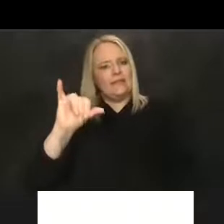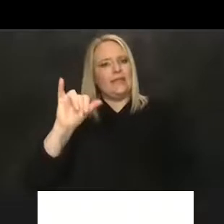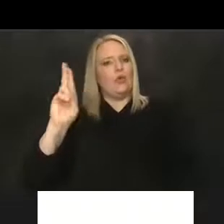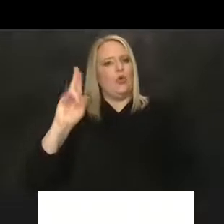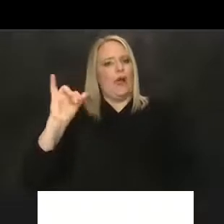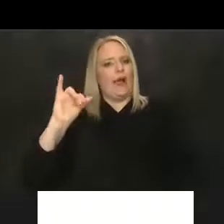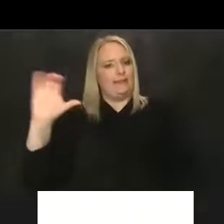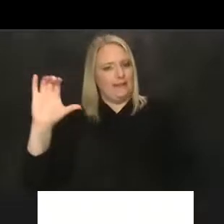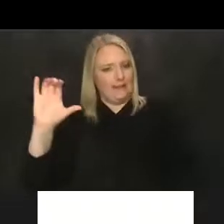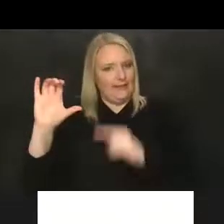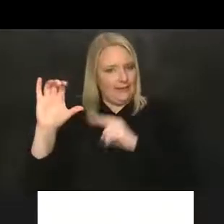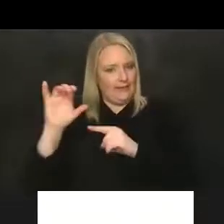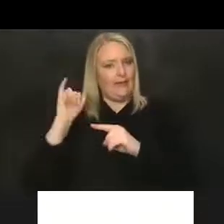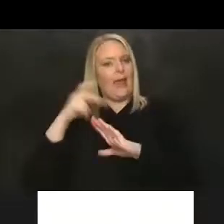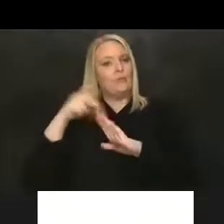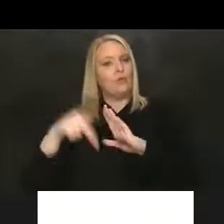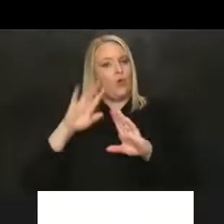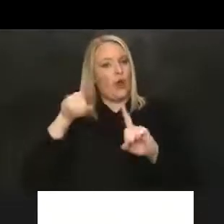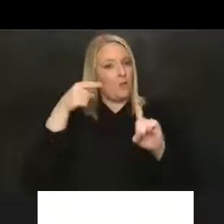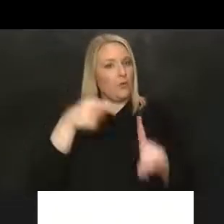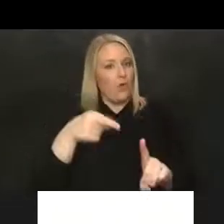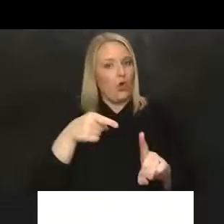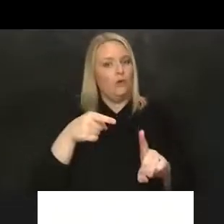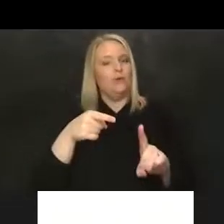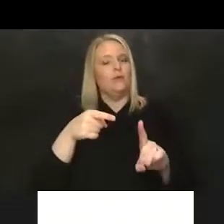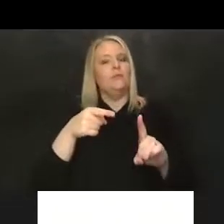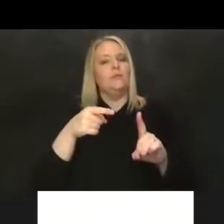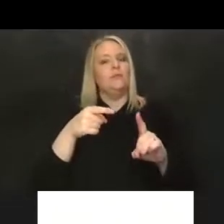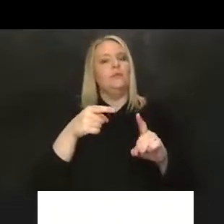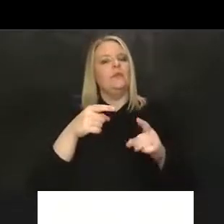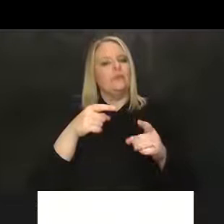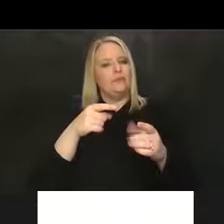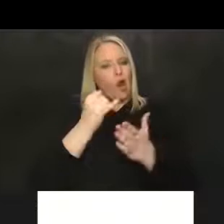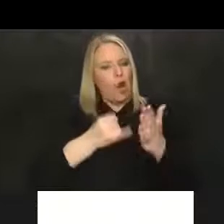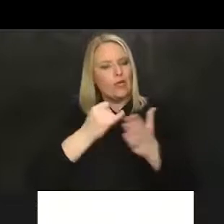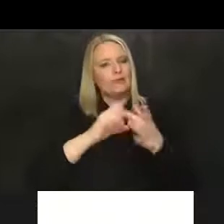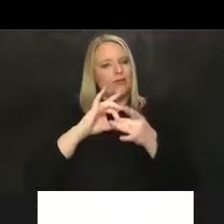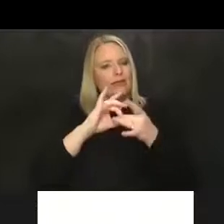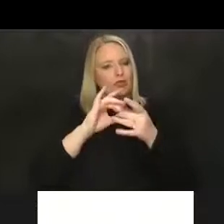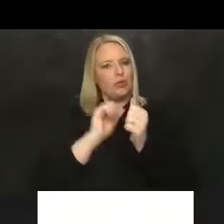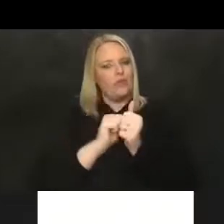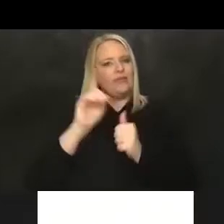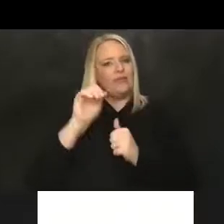is a program aimed at deepening artists' relationship with disability art and culture - so,